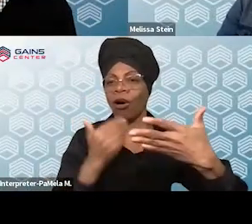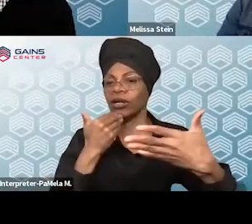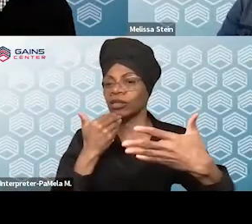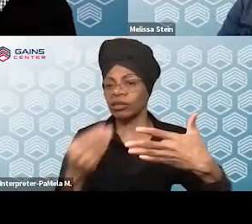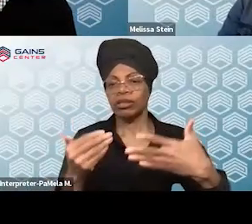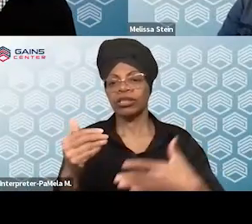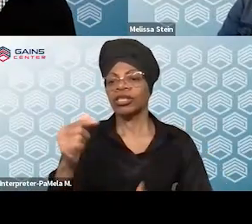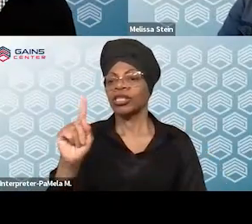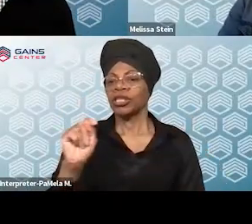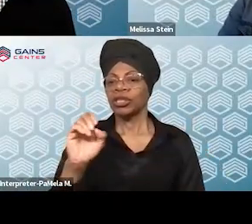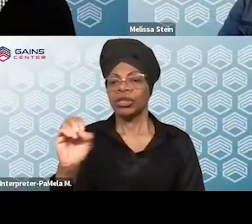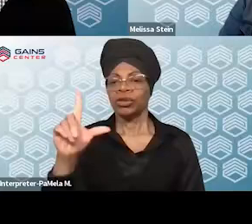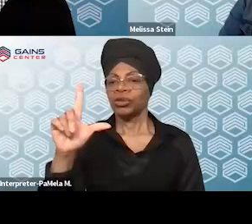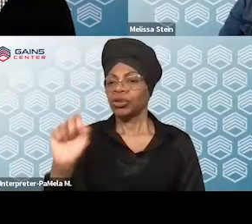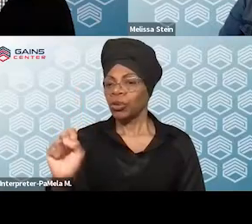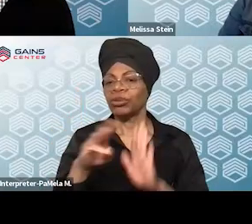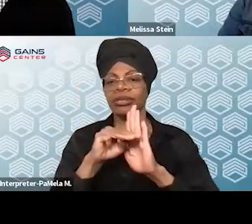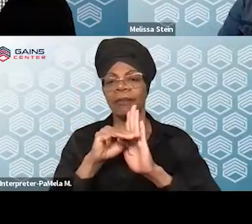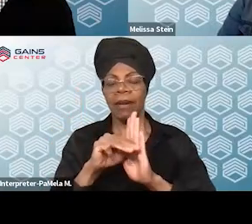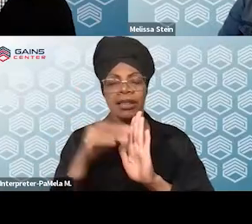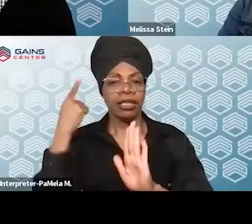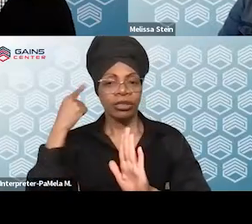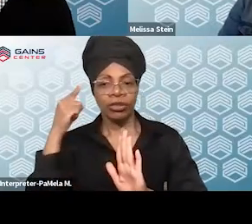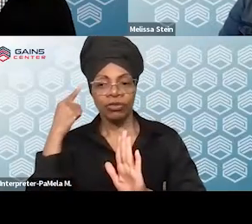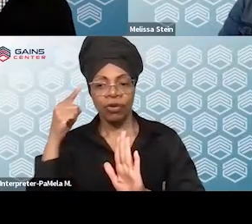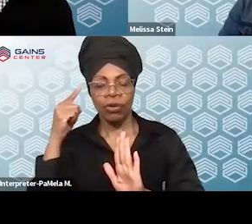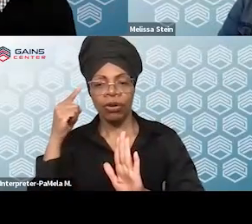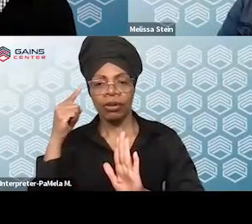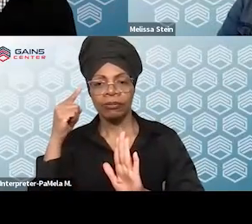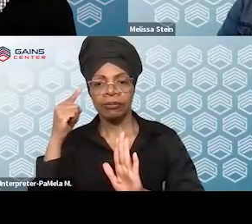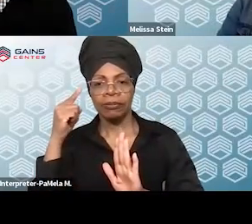and great methodologies for trauma historied individuals.